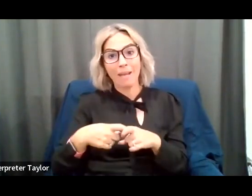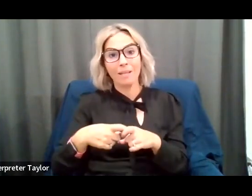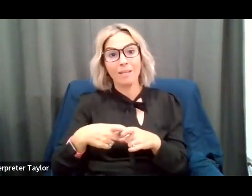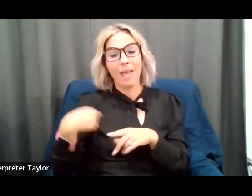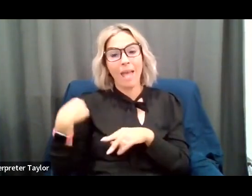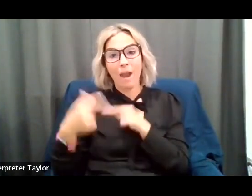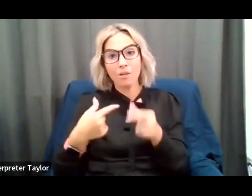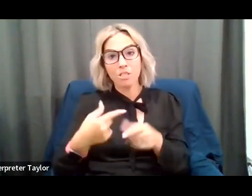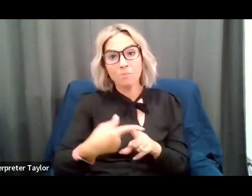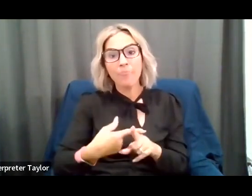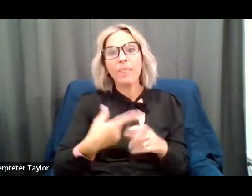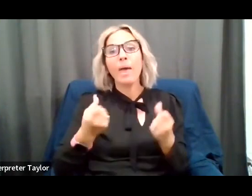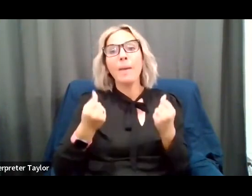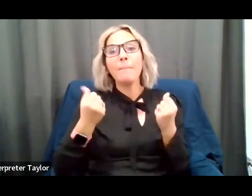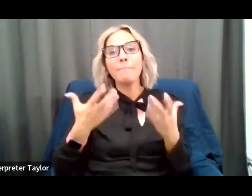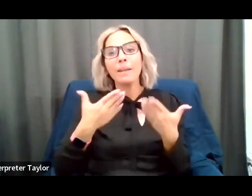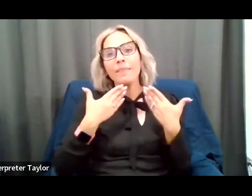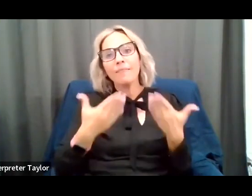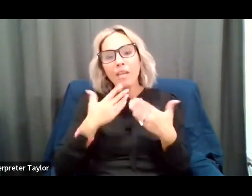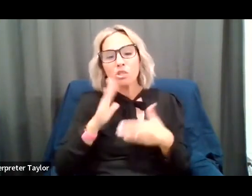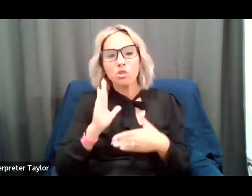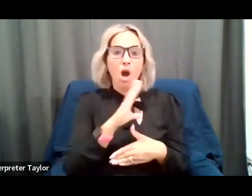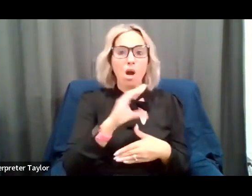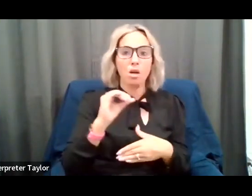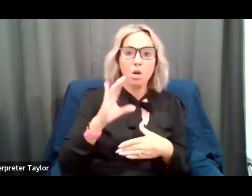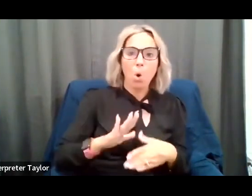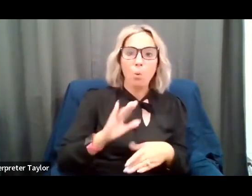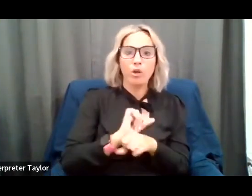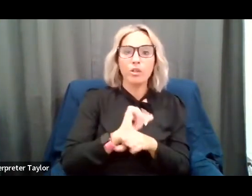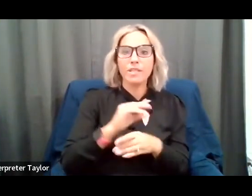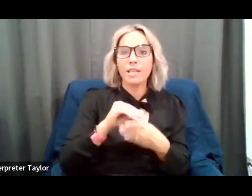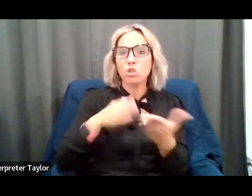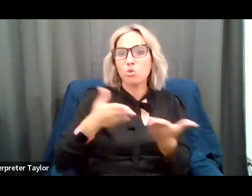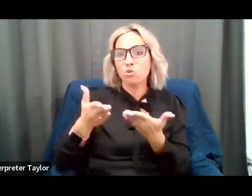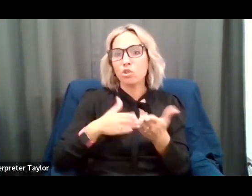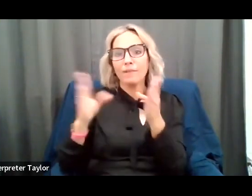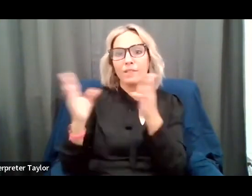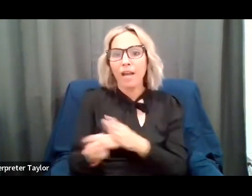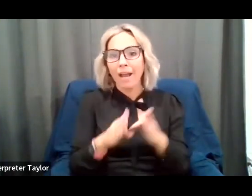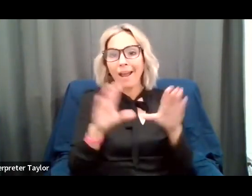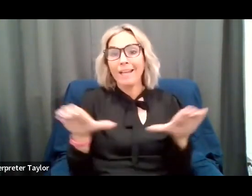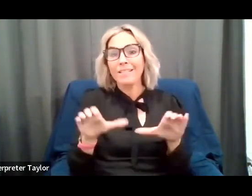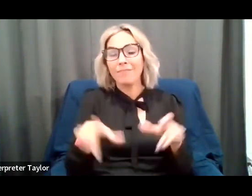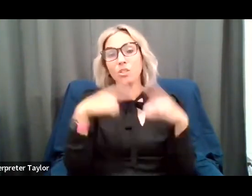many thanks go to our colleagues and students services who have organized activities to celebrate and learn.